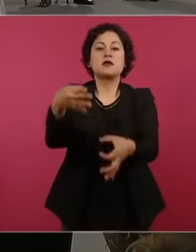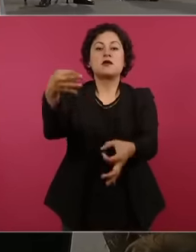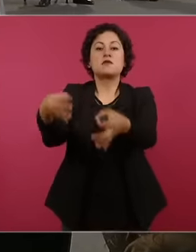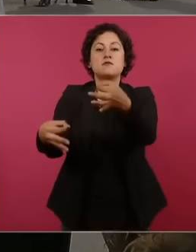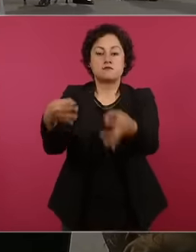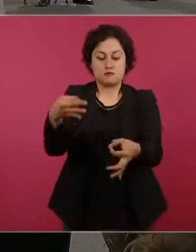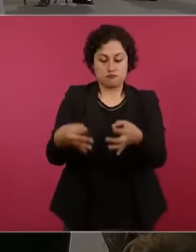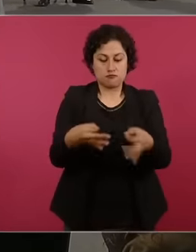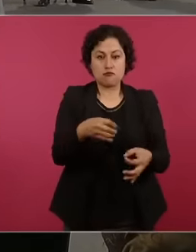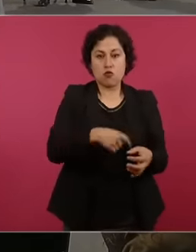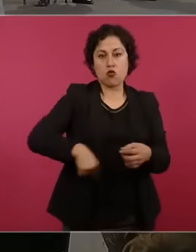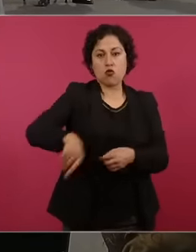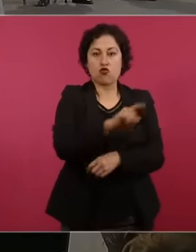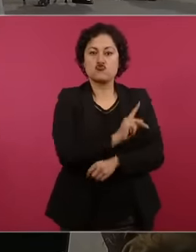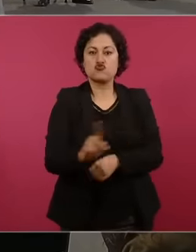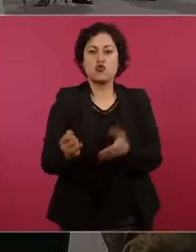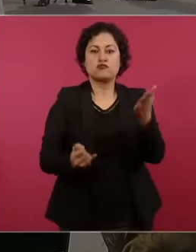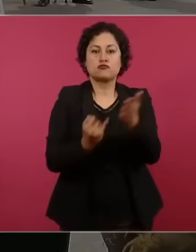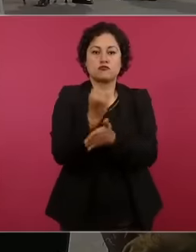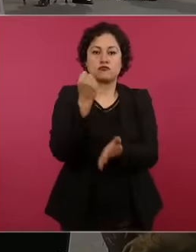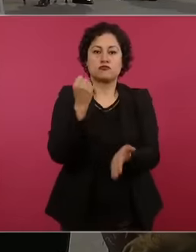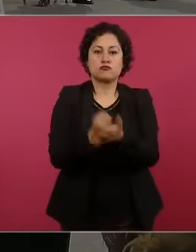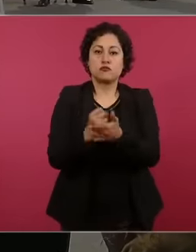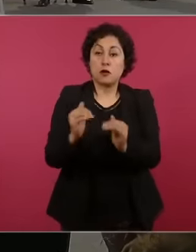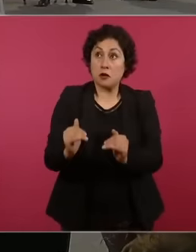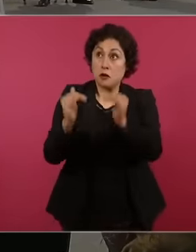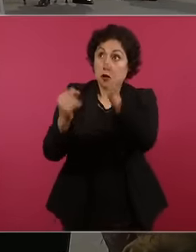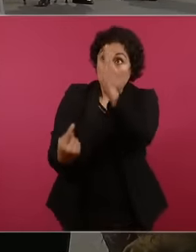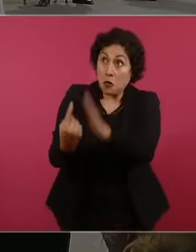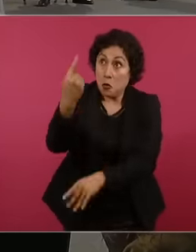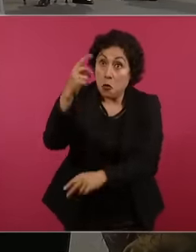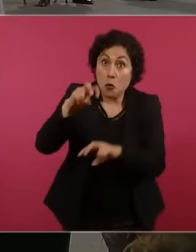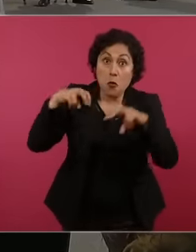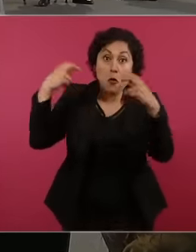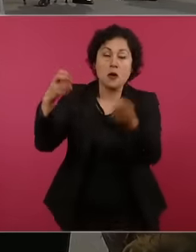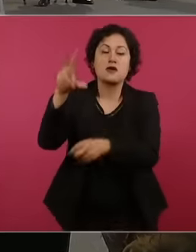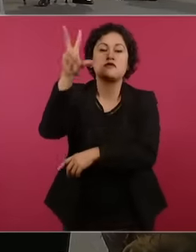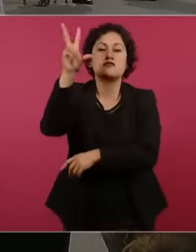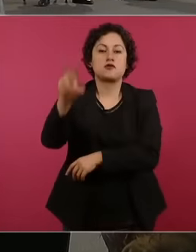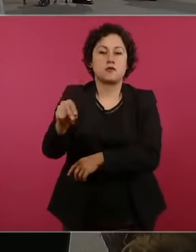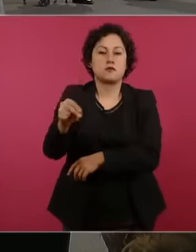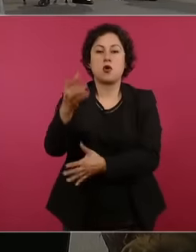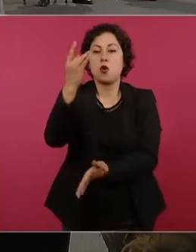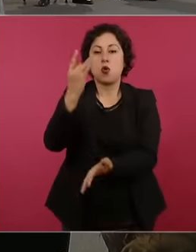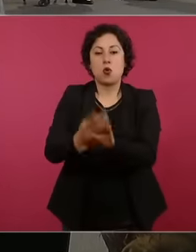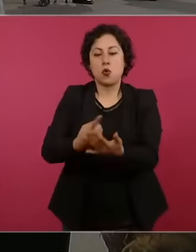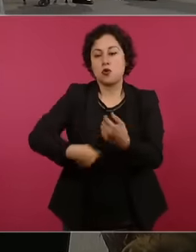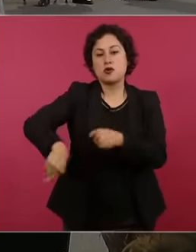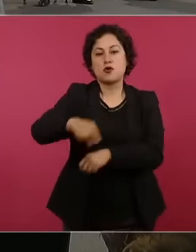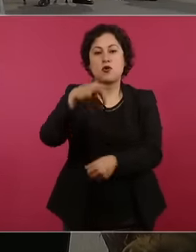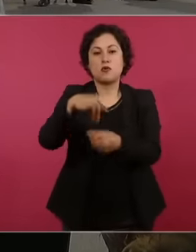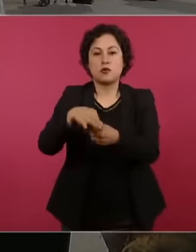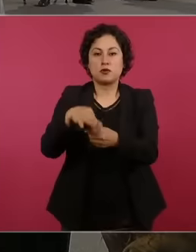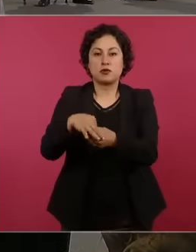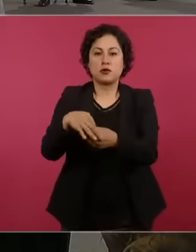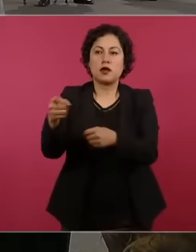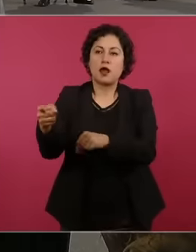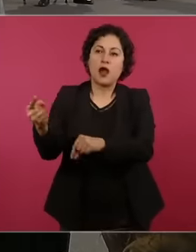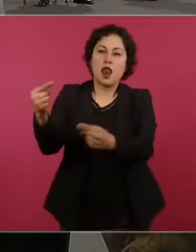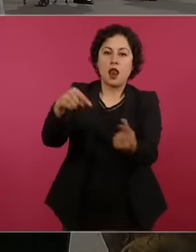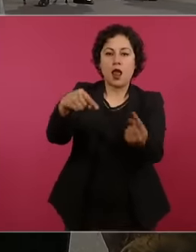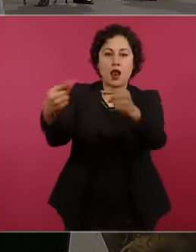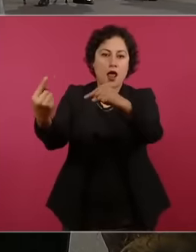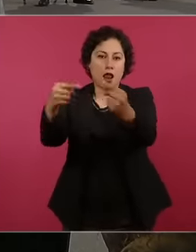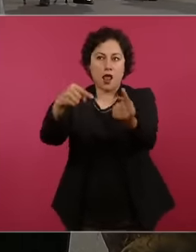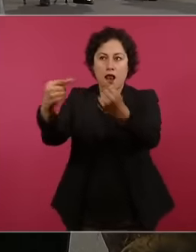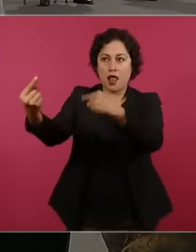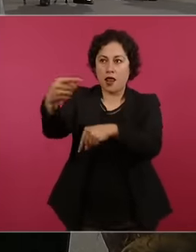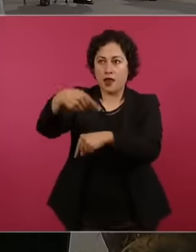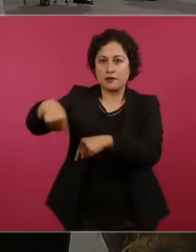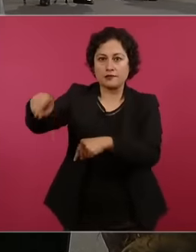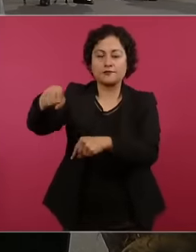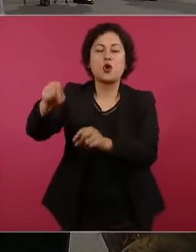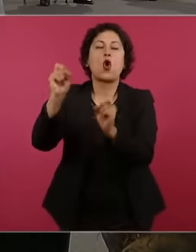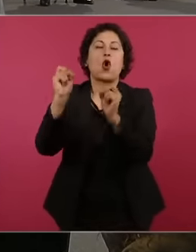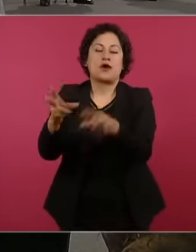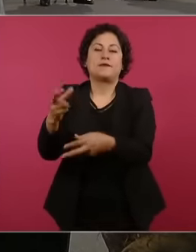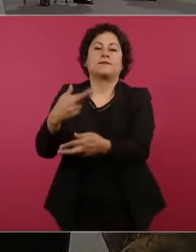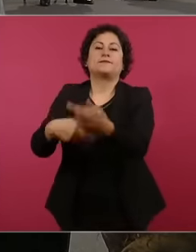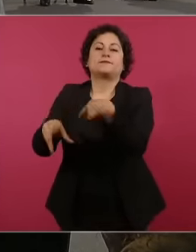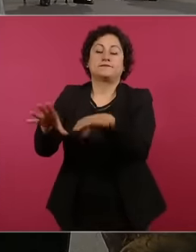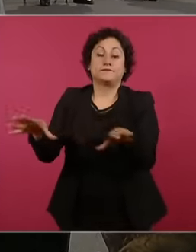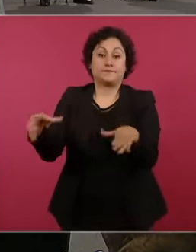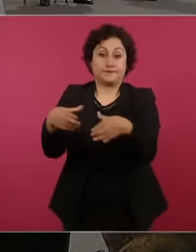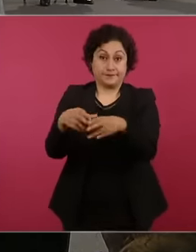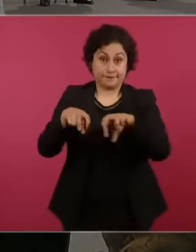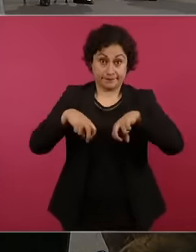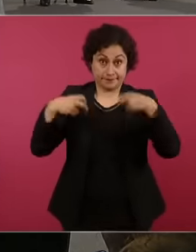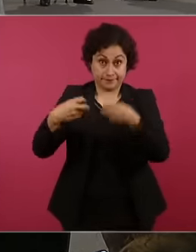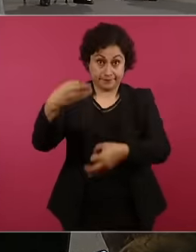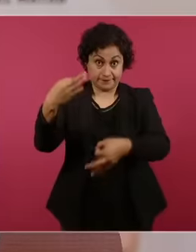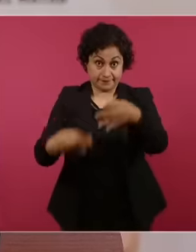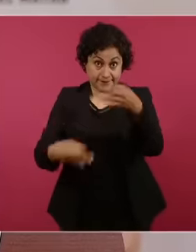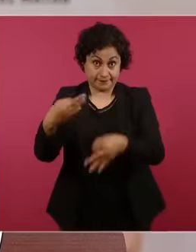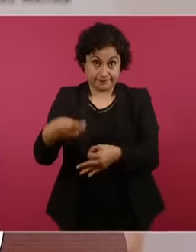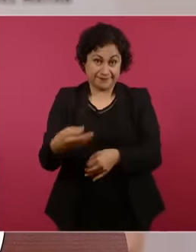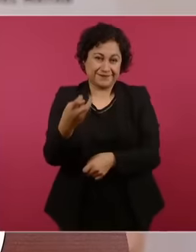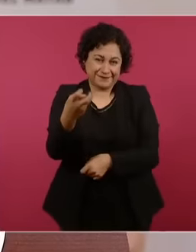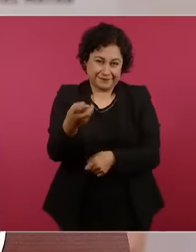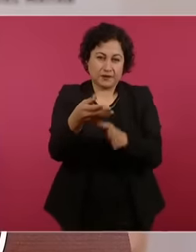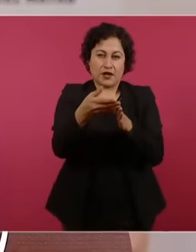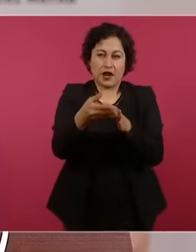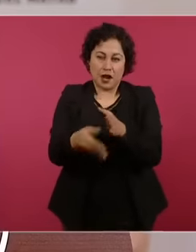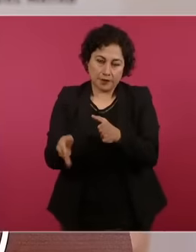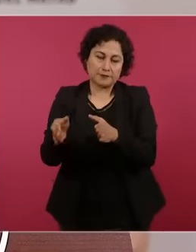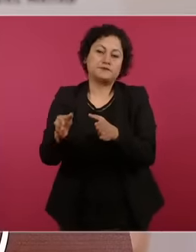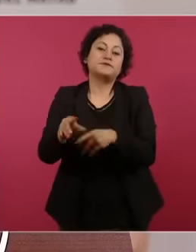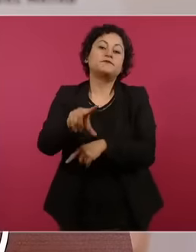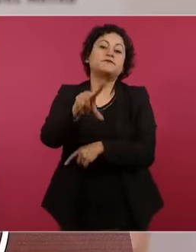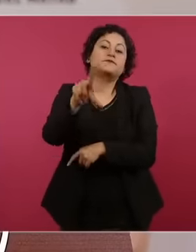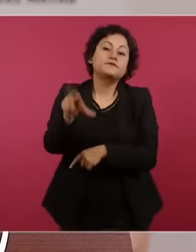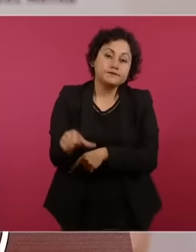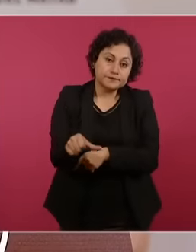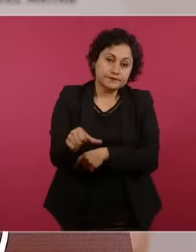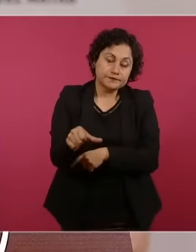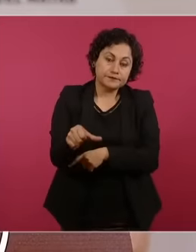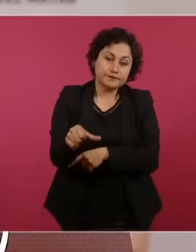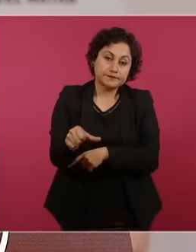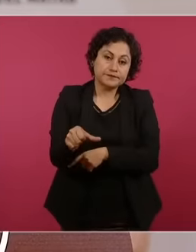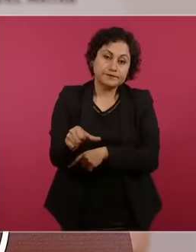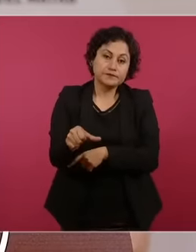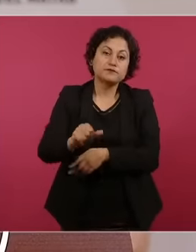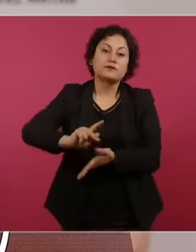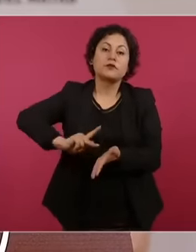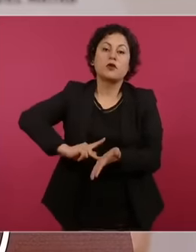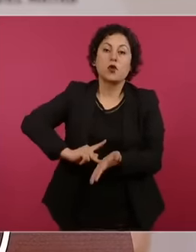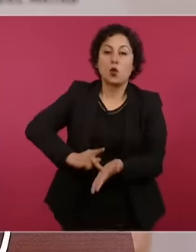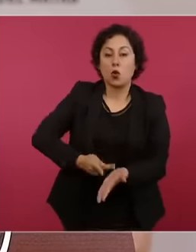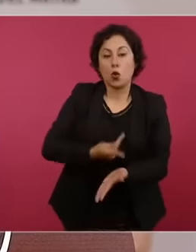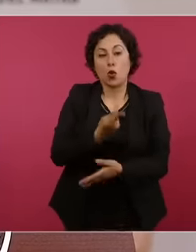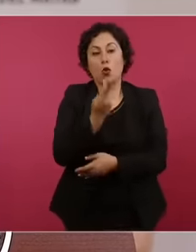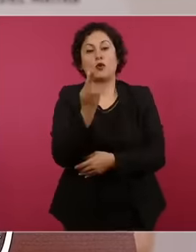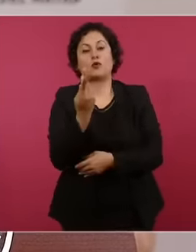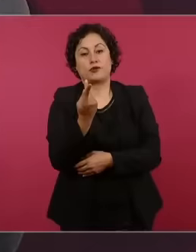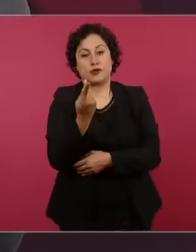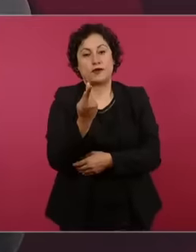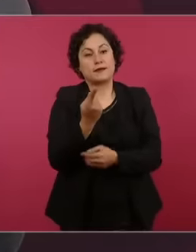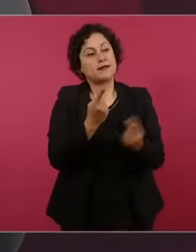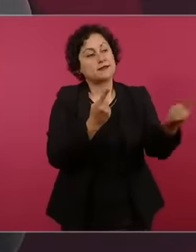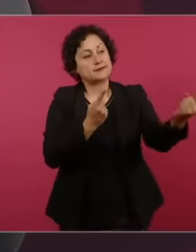everyone only their vote then come back after that after that situation Ricardo looked for me